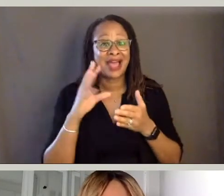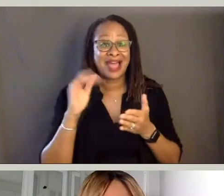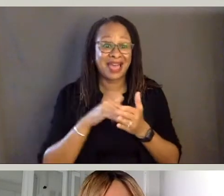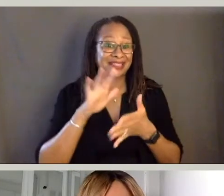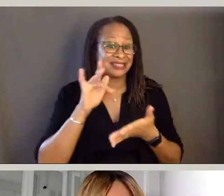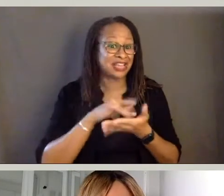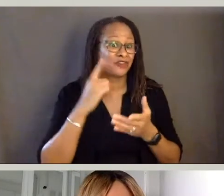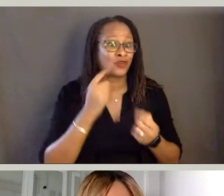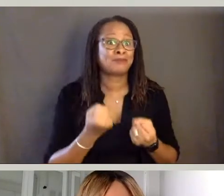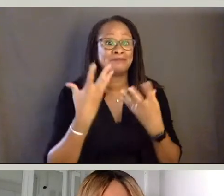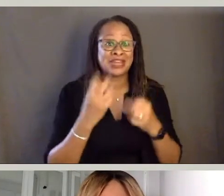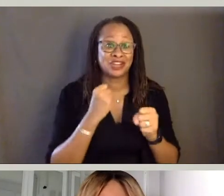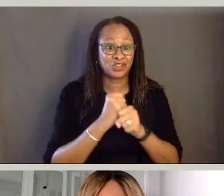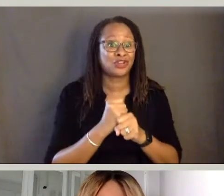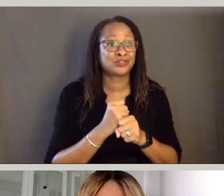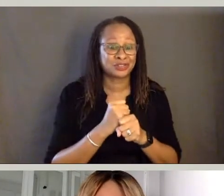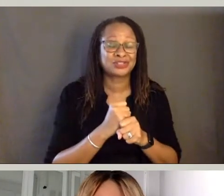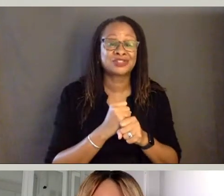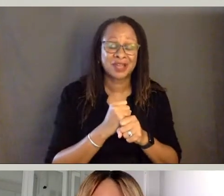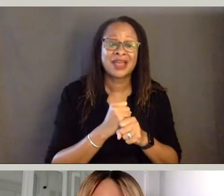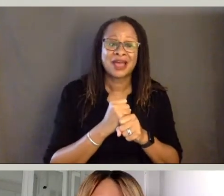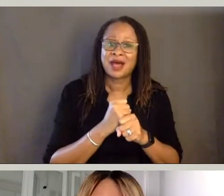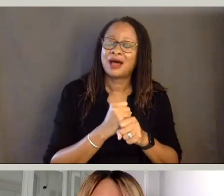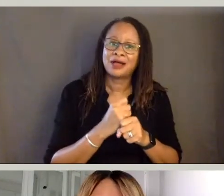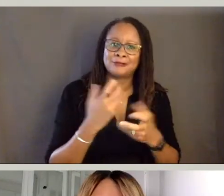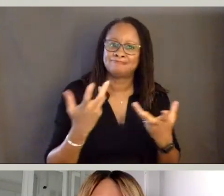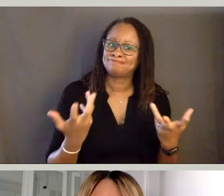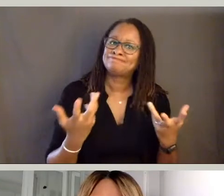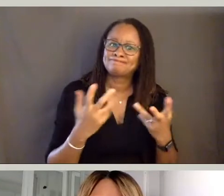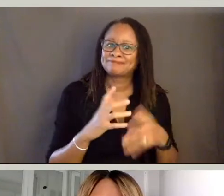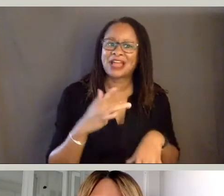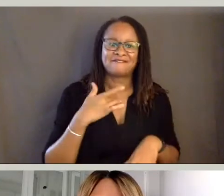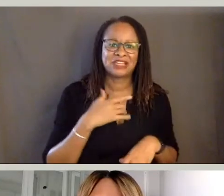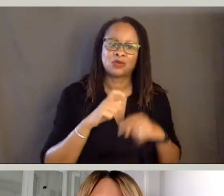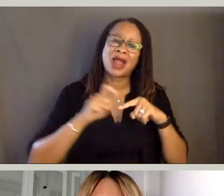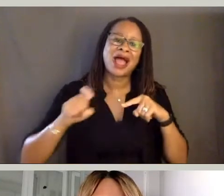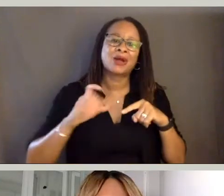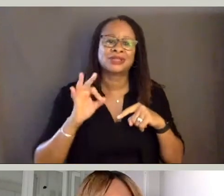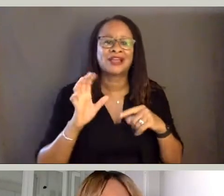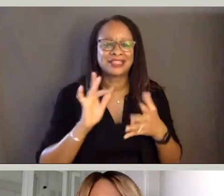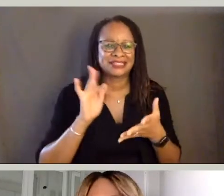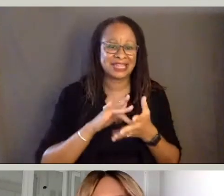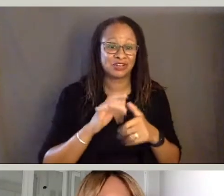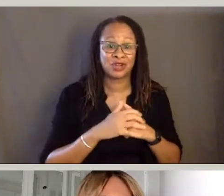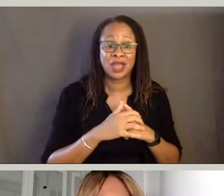is another thing I did for free that I feel has really, when I have to read a teleprompter